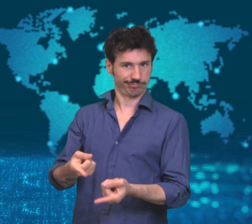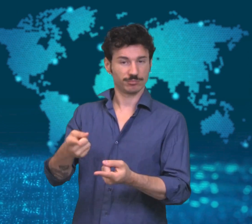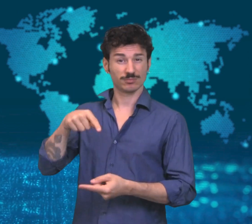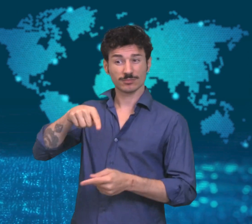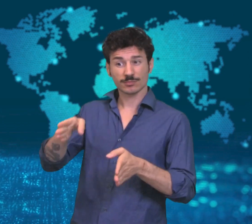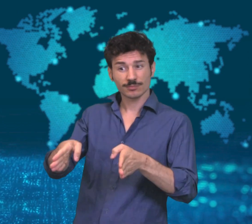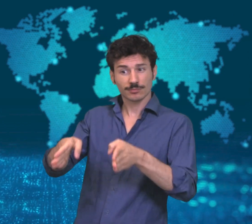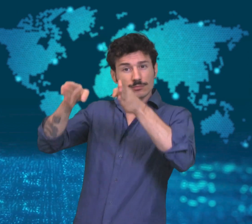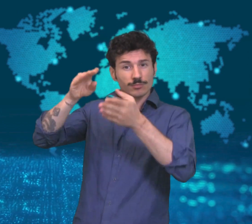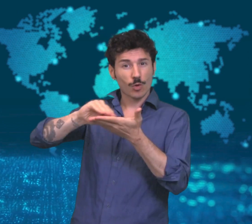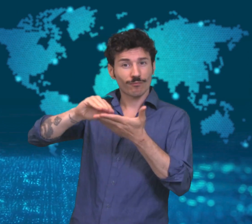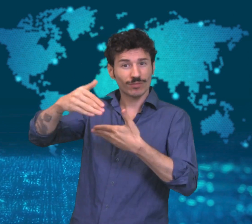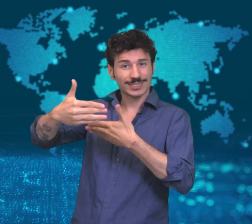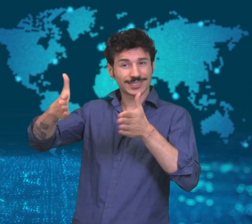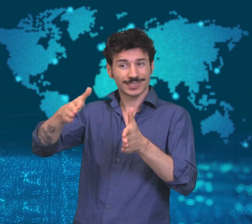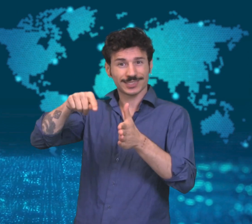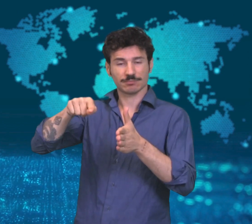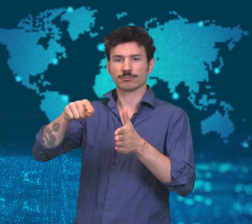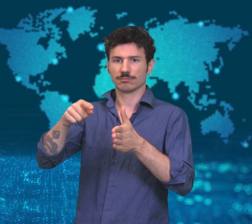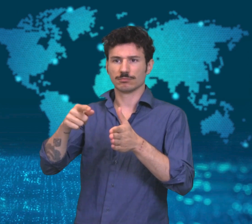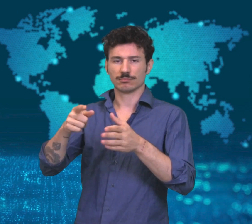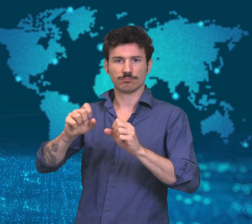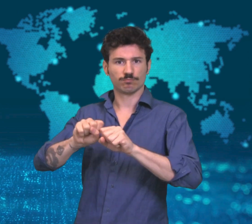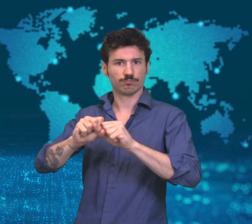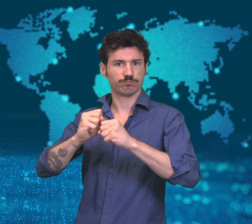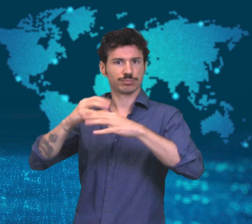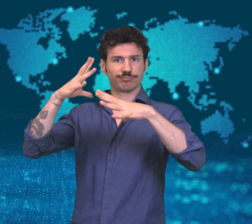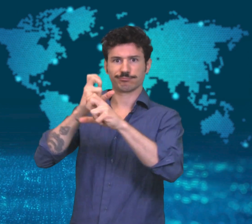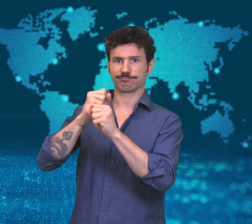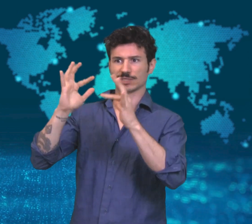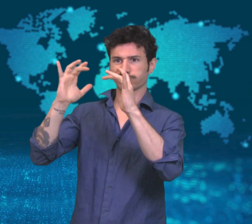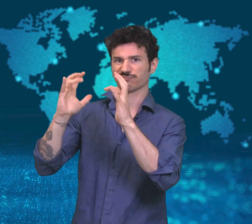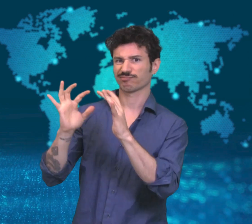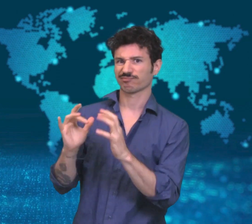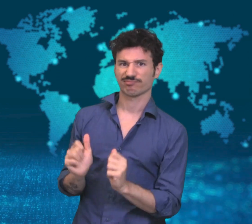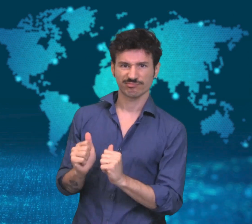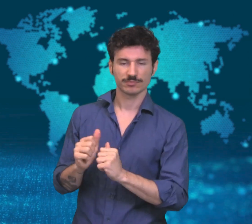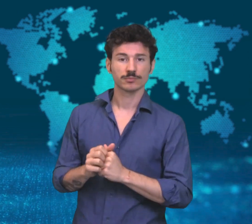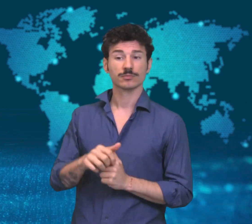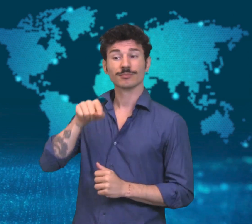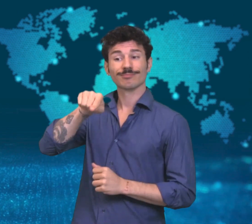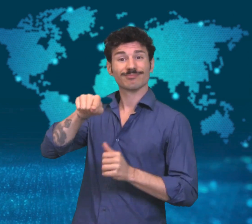The destroyed four-story building was located on the